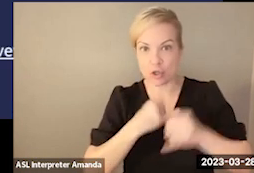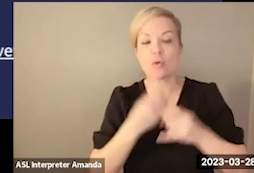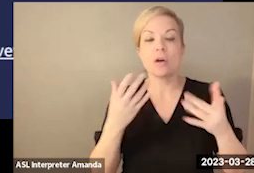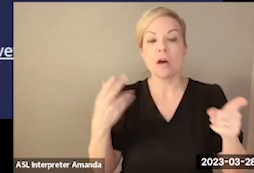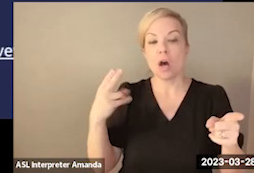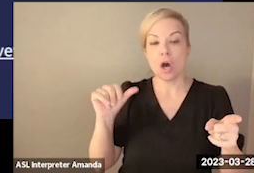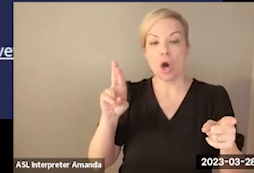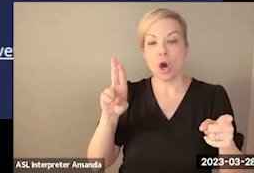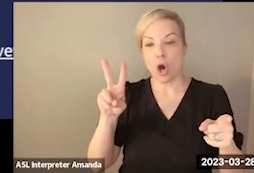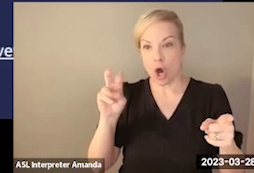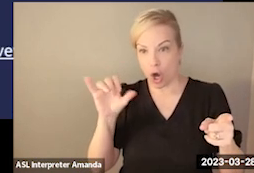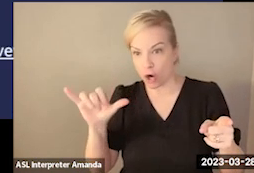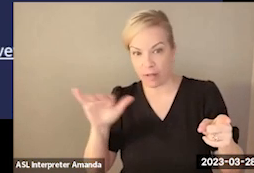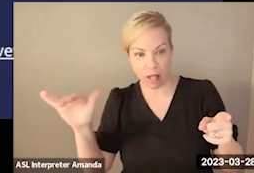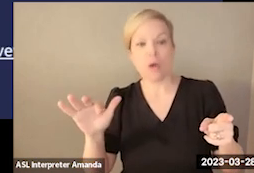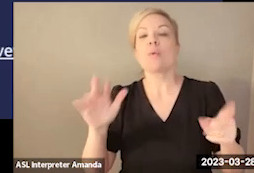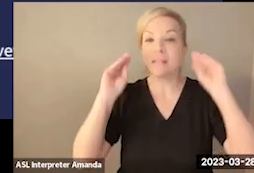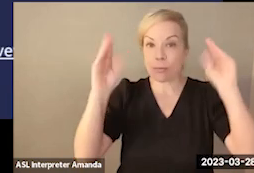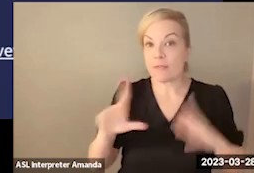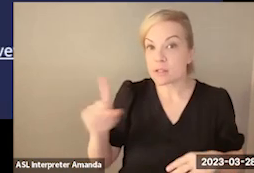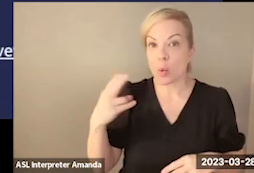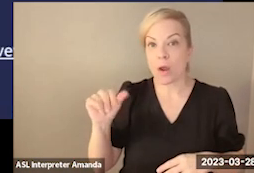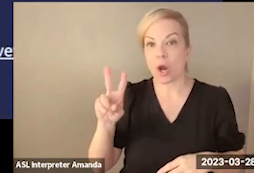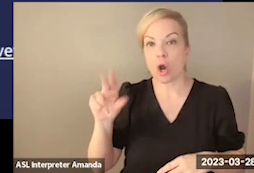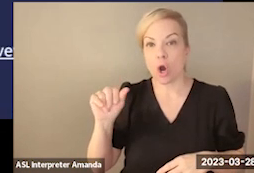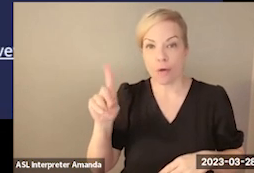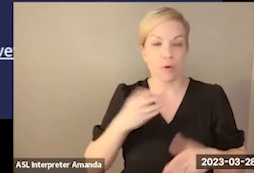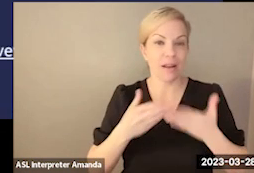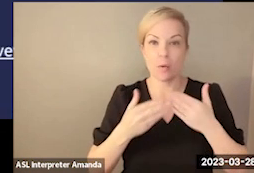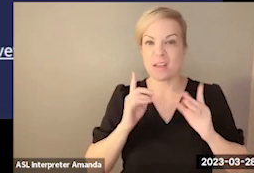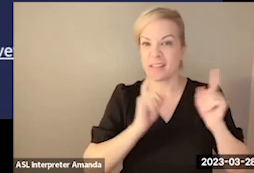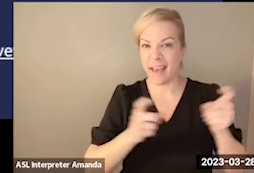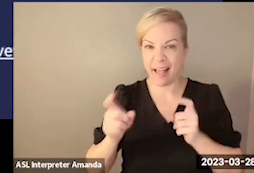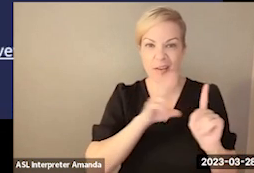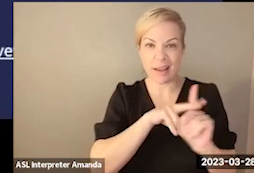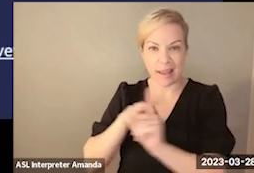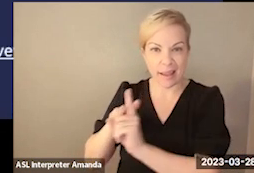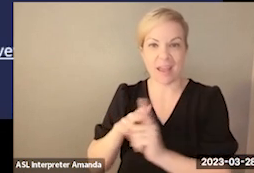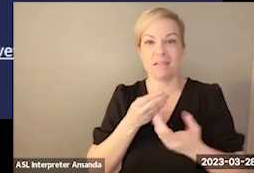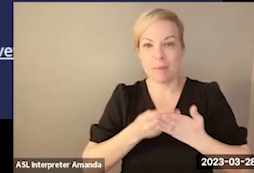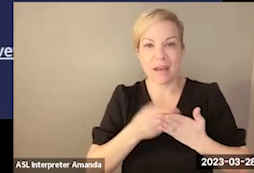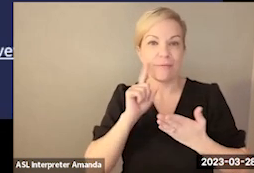Debbie Stine, Science & Technology Policy Academy: So science technologies concerned with the allocation of resources for scientific research and technical development.